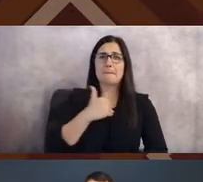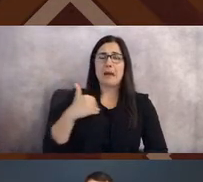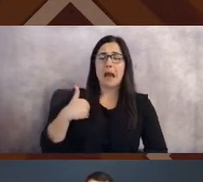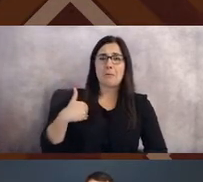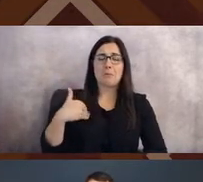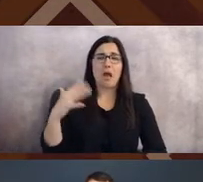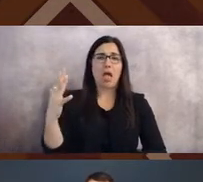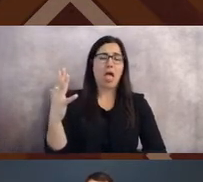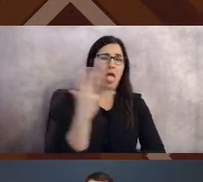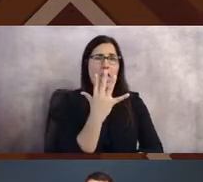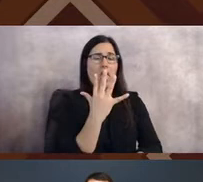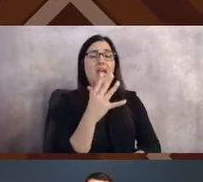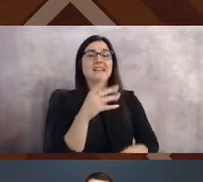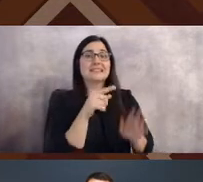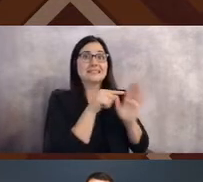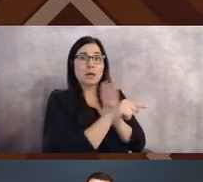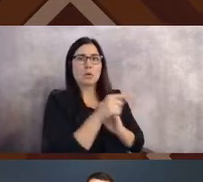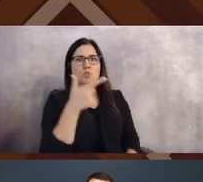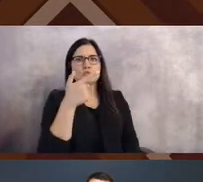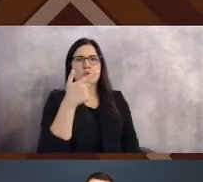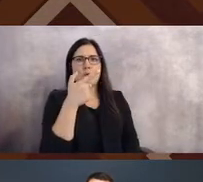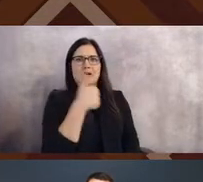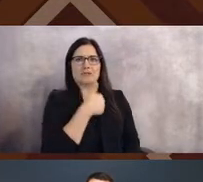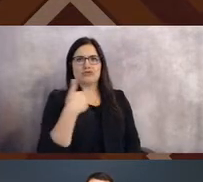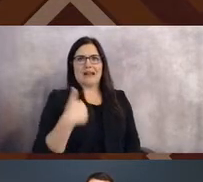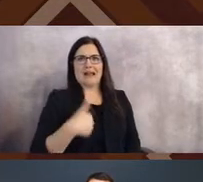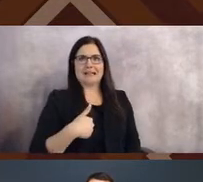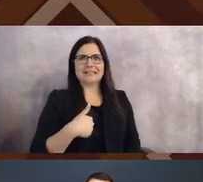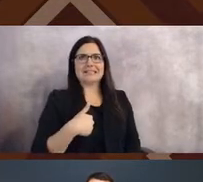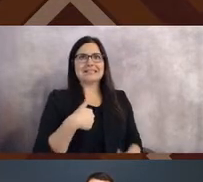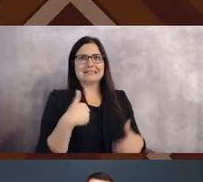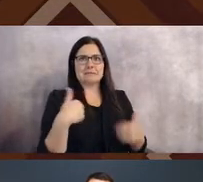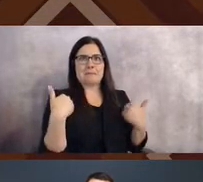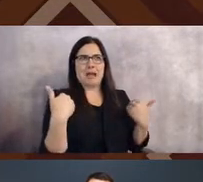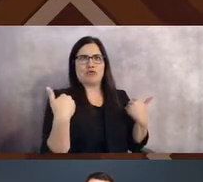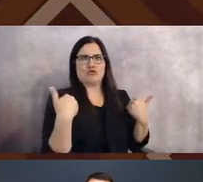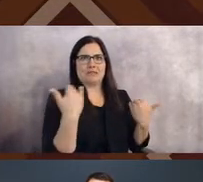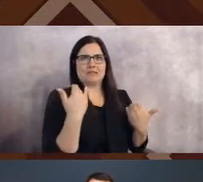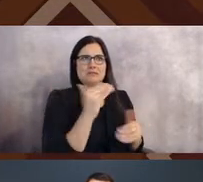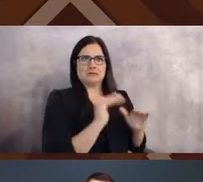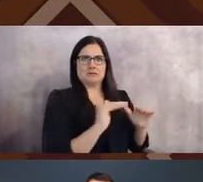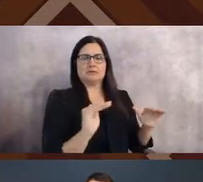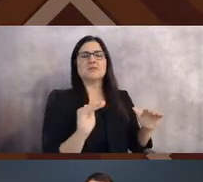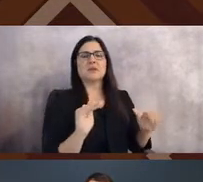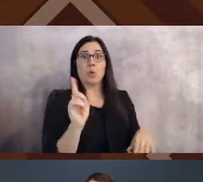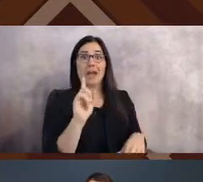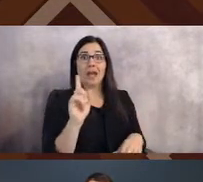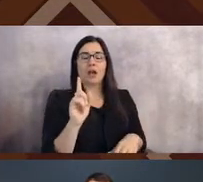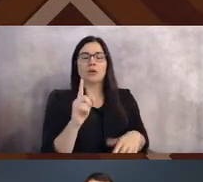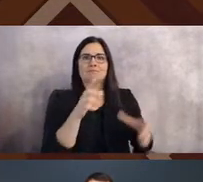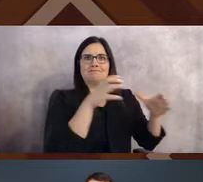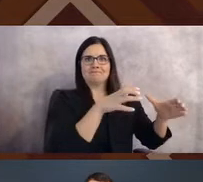killed 21 Chinese Chinese miners at one of the camps and then threw their bodies into the river